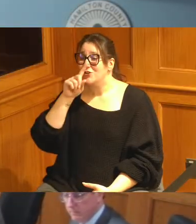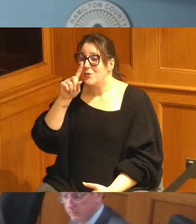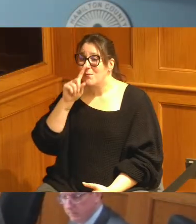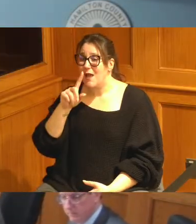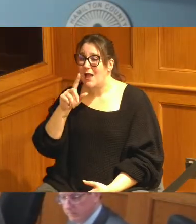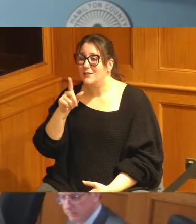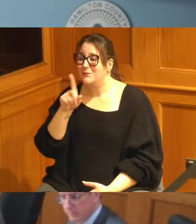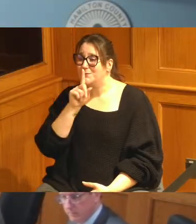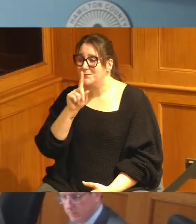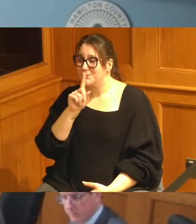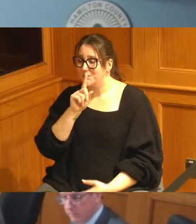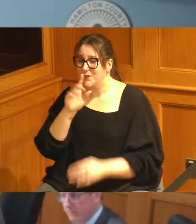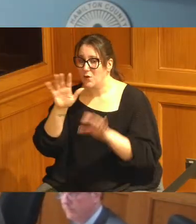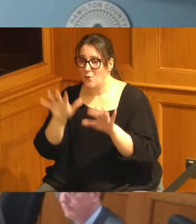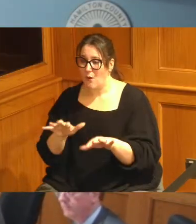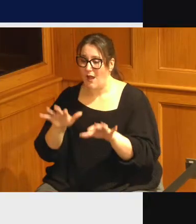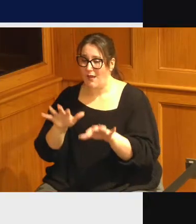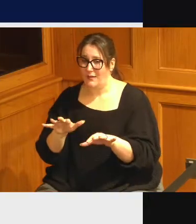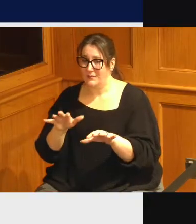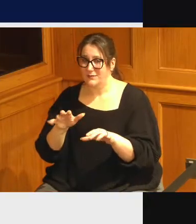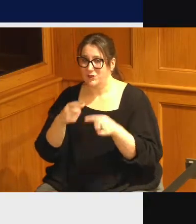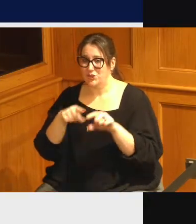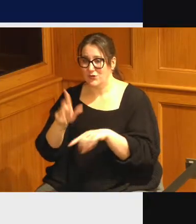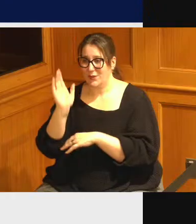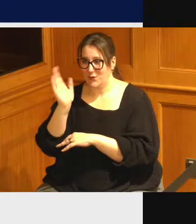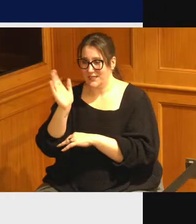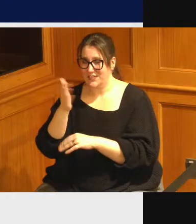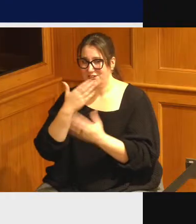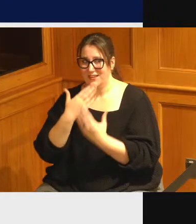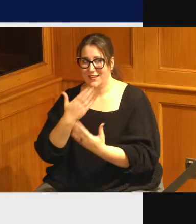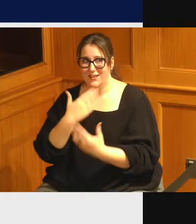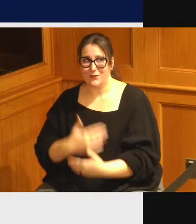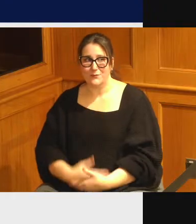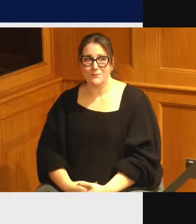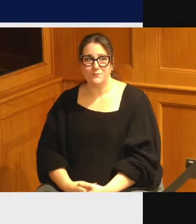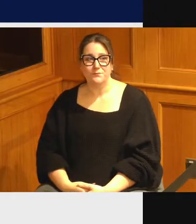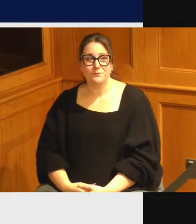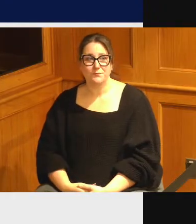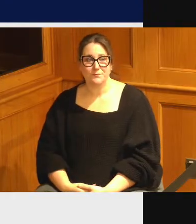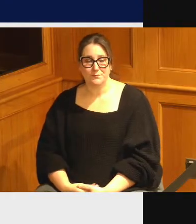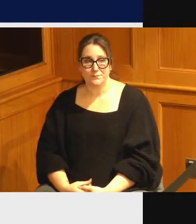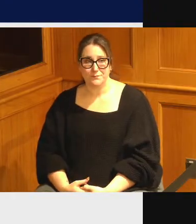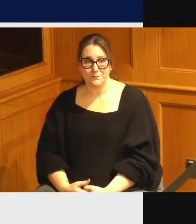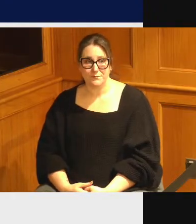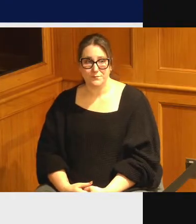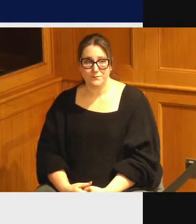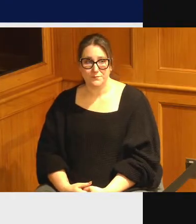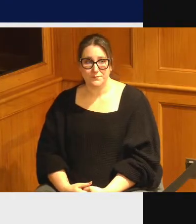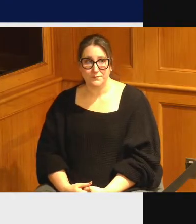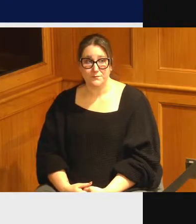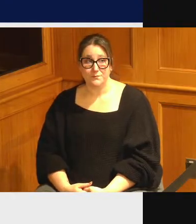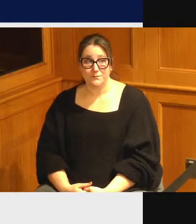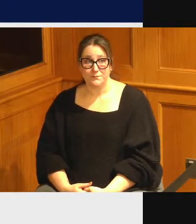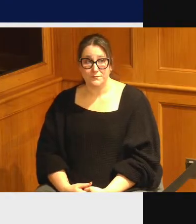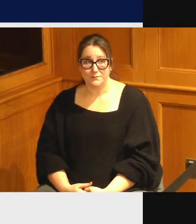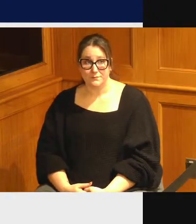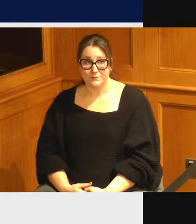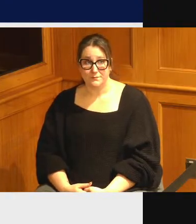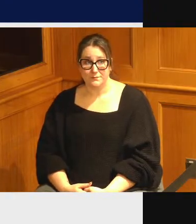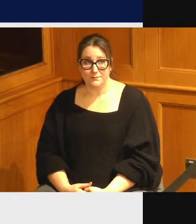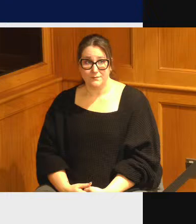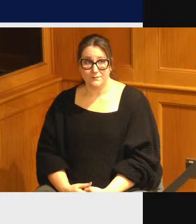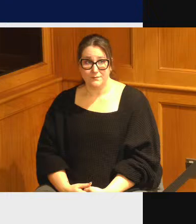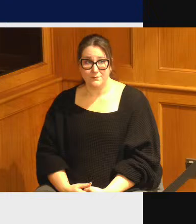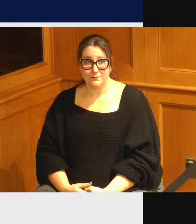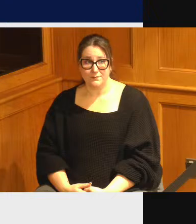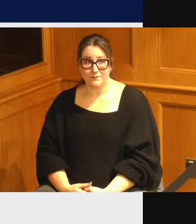Sheriff makes her presentation. Thank you. So, okay. next slide, please.